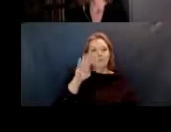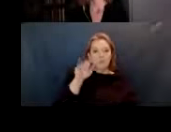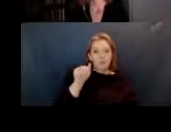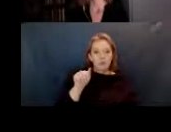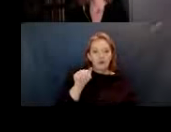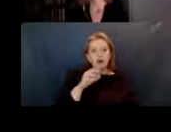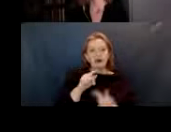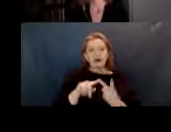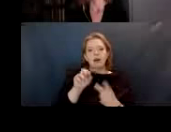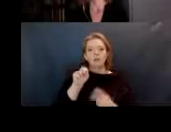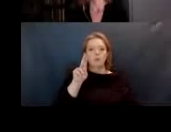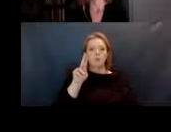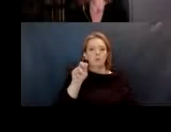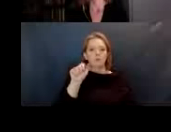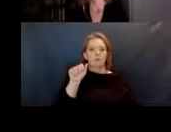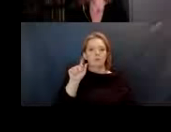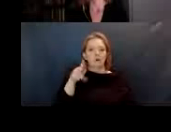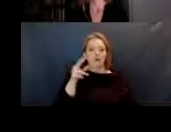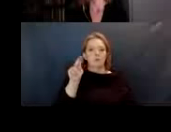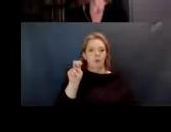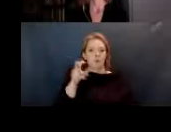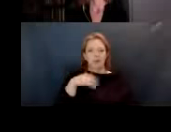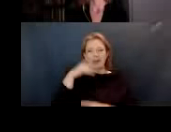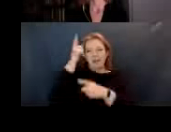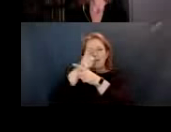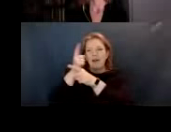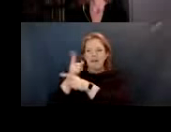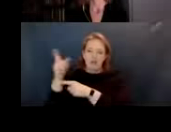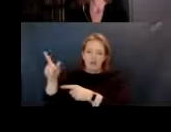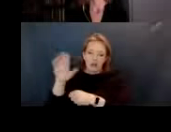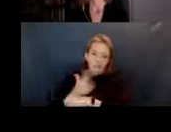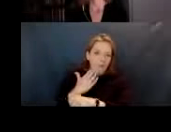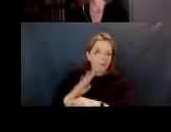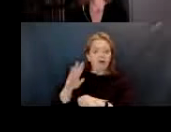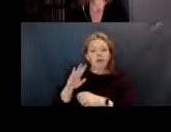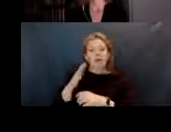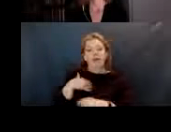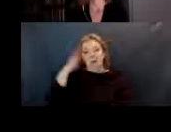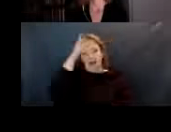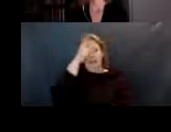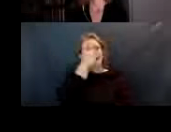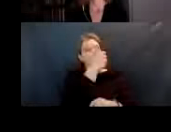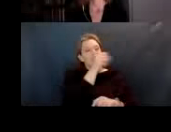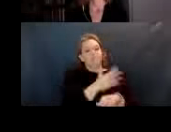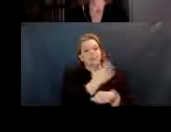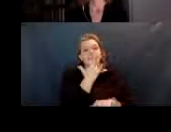My brothers played musical instruments, you know, my dad sang in the gospel quartet, you